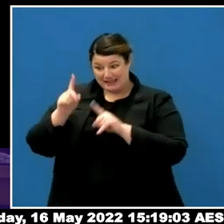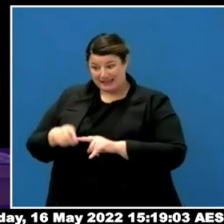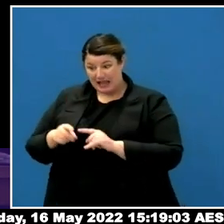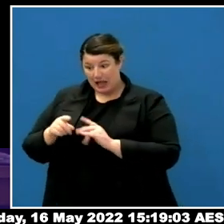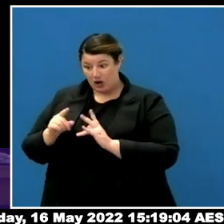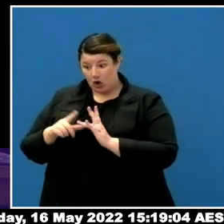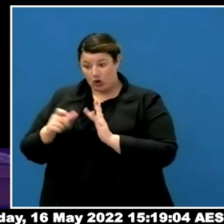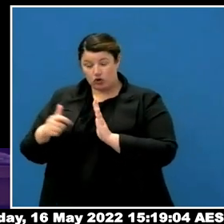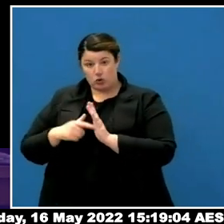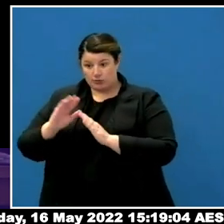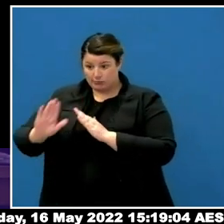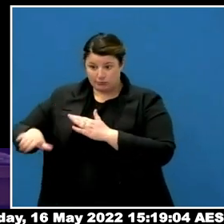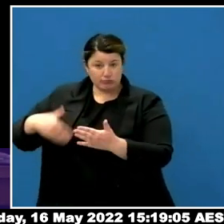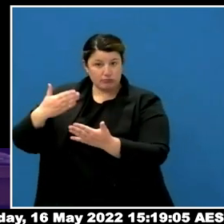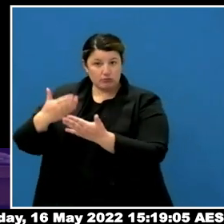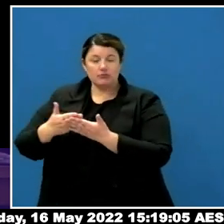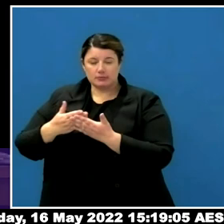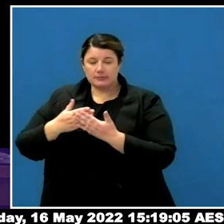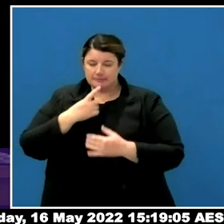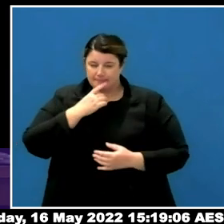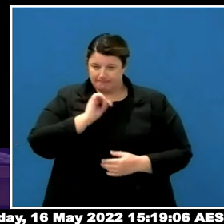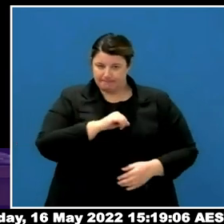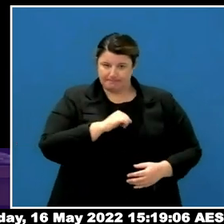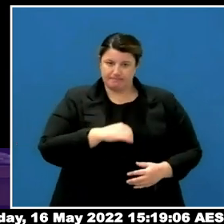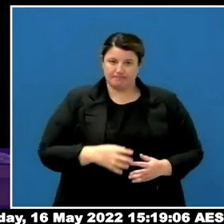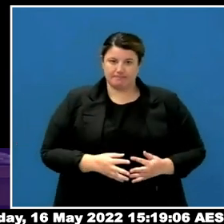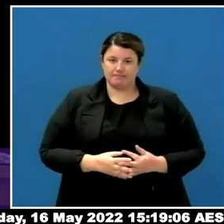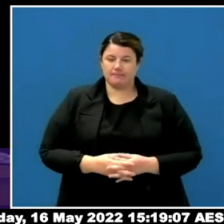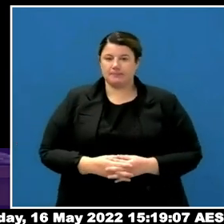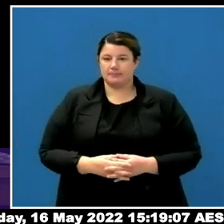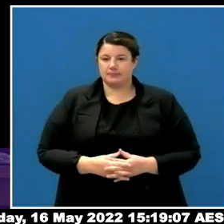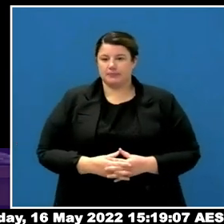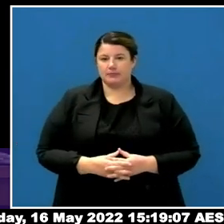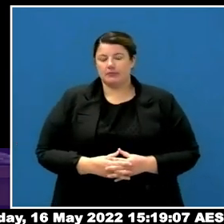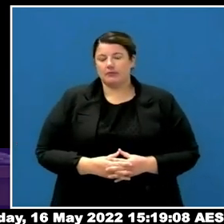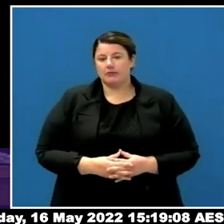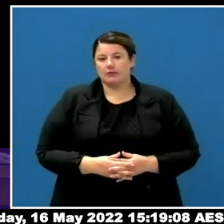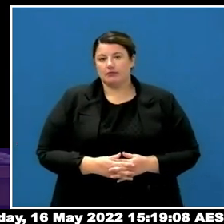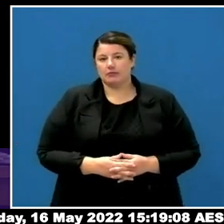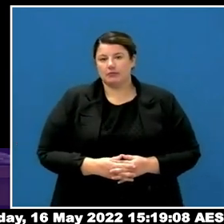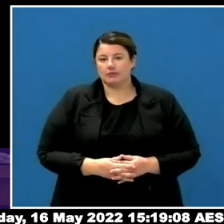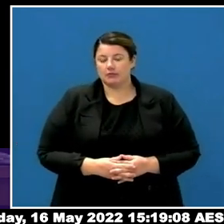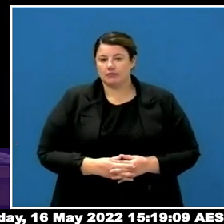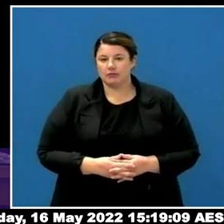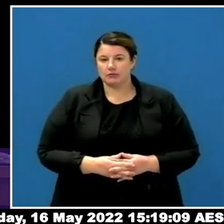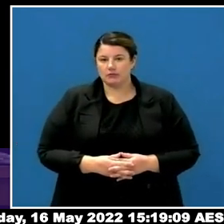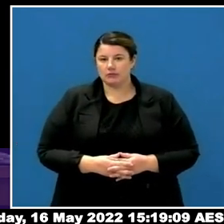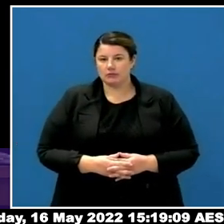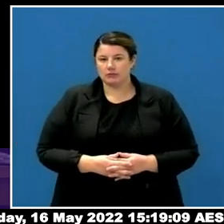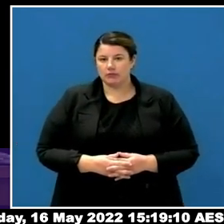Is it the case that you met with a business development officer and Team